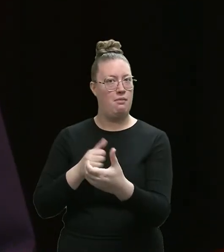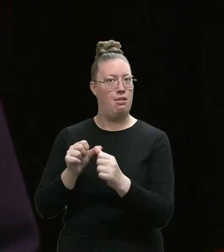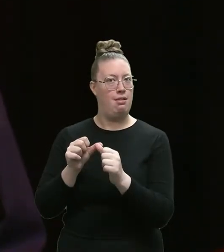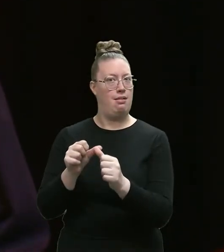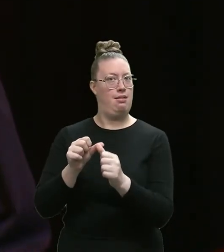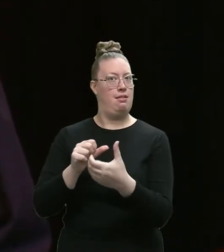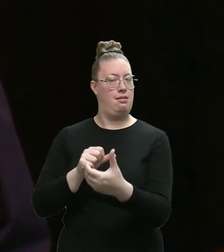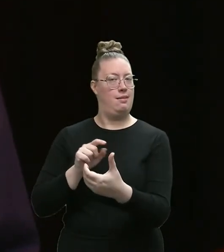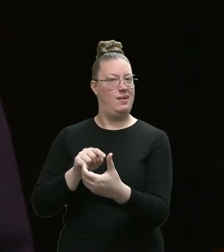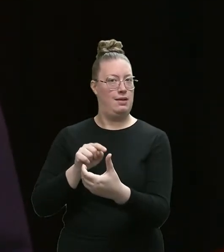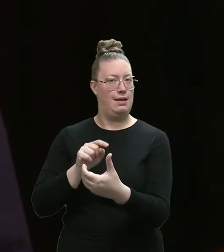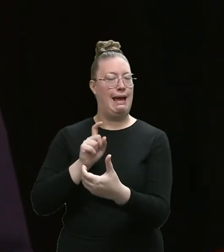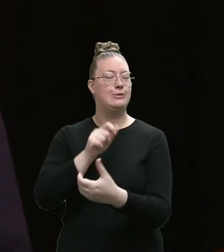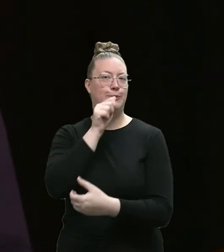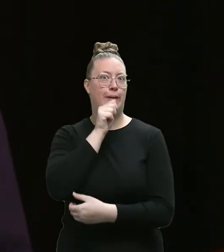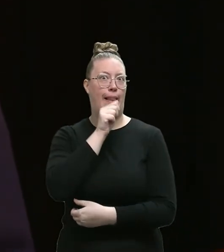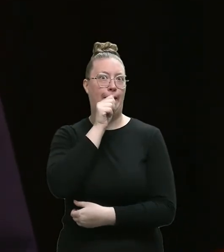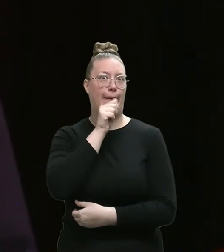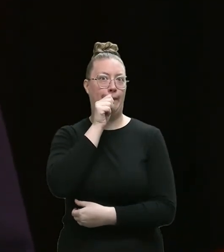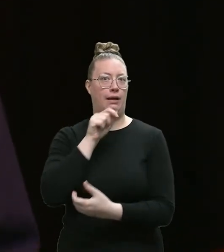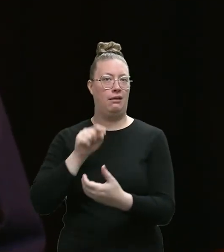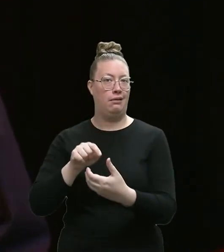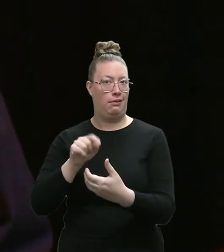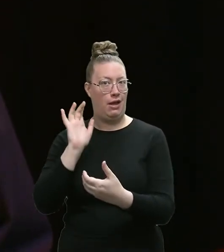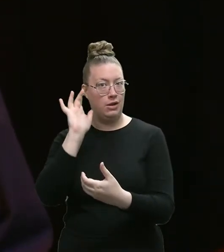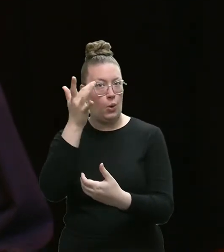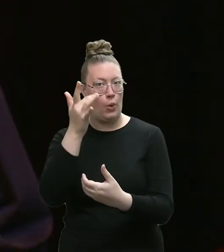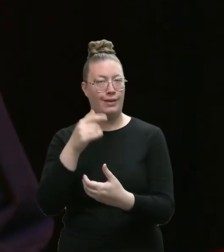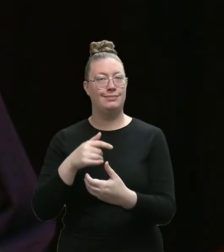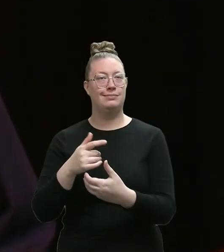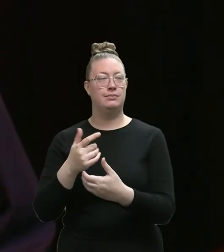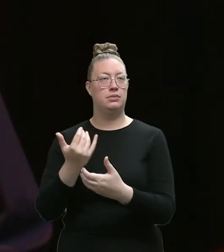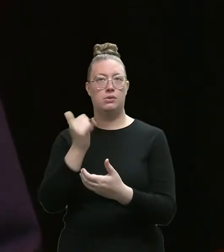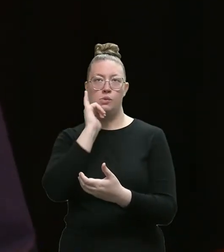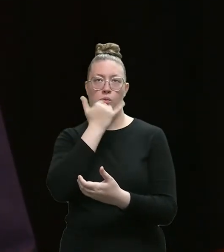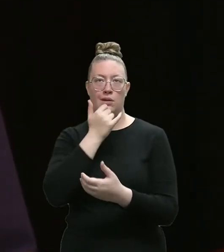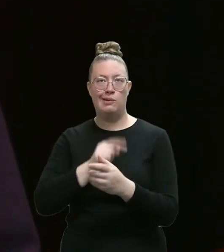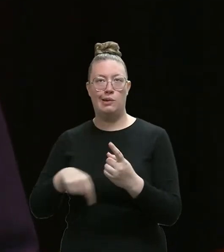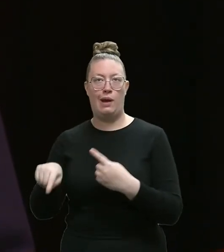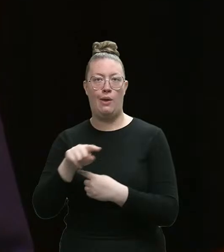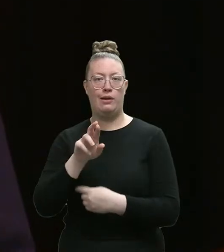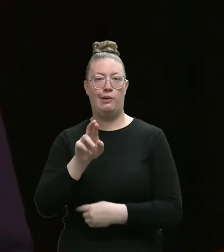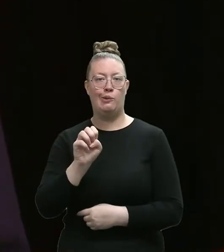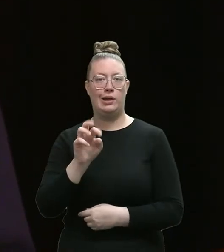Please be next, let me